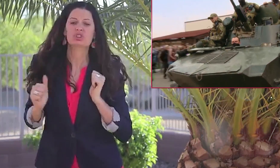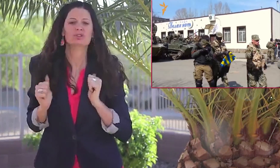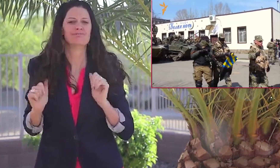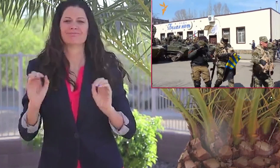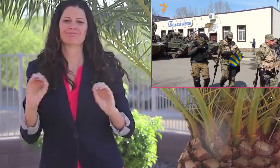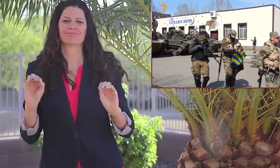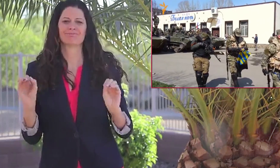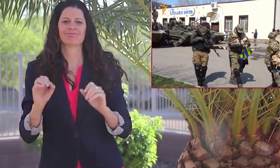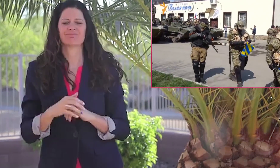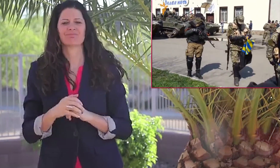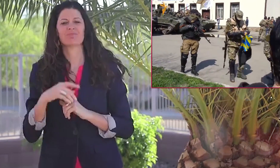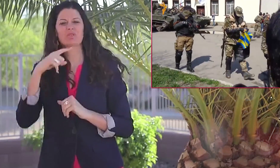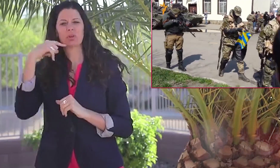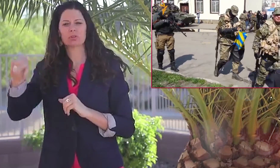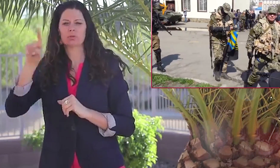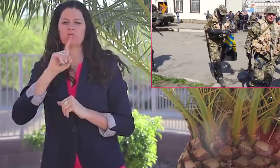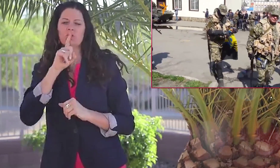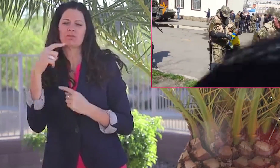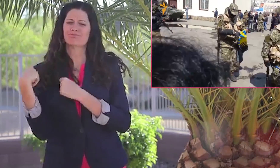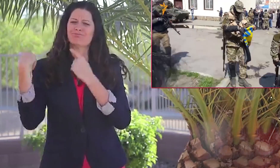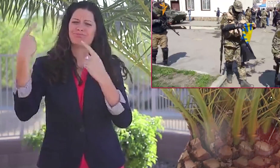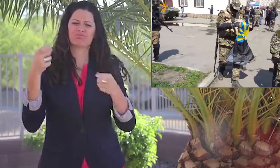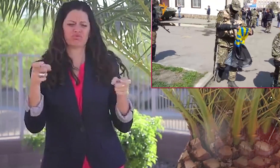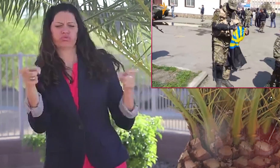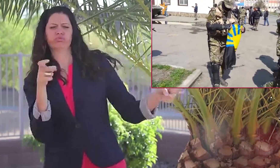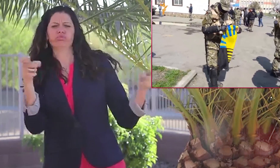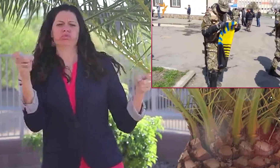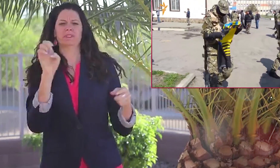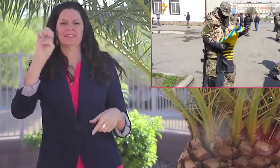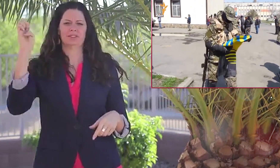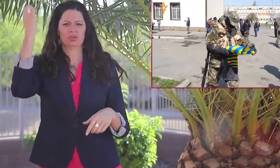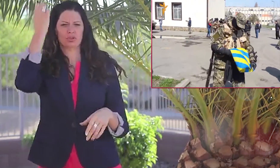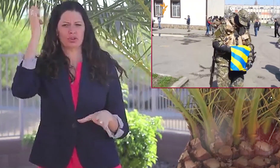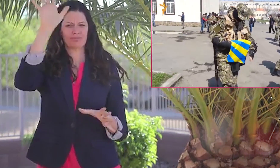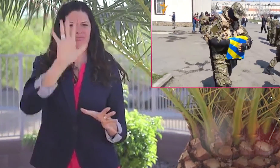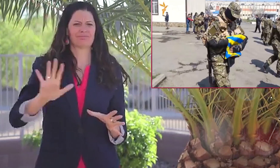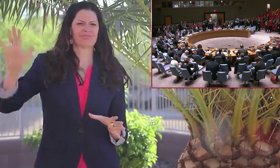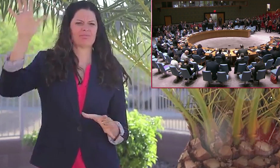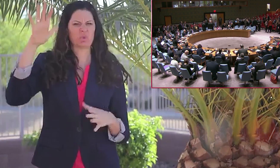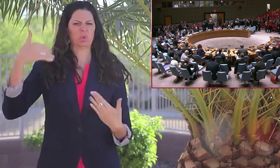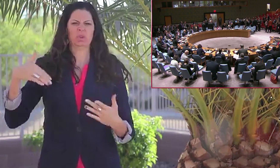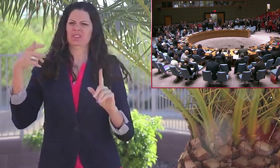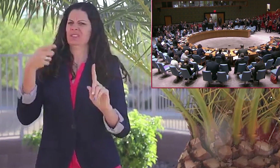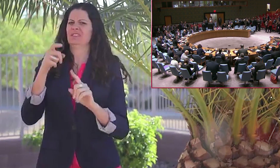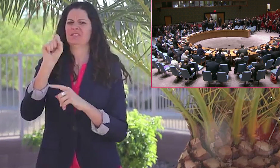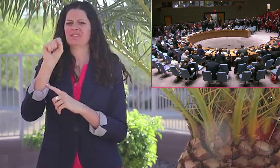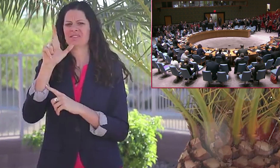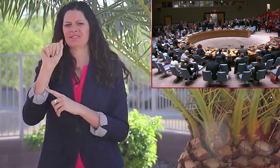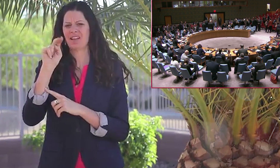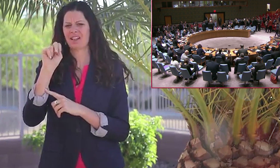THAT DAY CAME AND PAST WITH NO CHANGE. UKRAINIAN TROOPS HAVE YET TO TAKE ACTION. RUSSIA CONTINUES